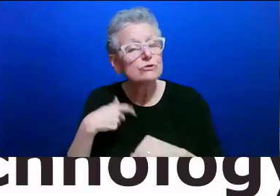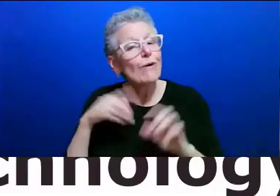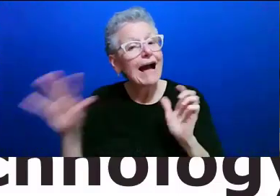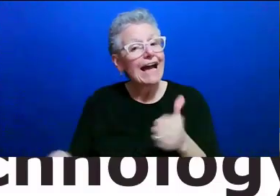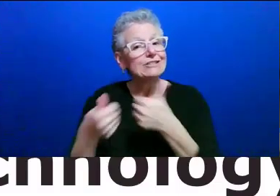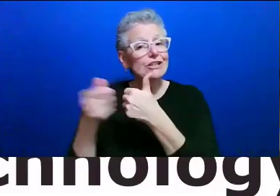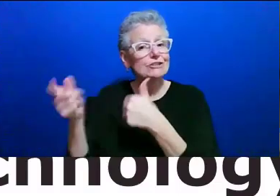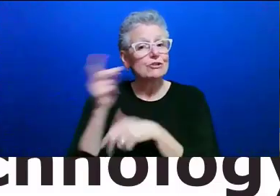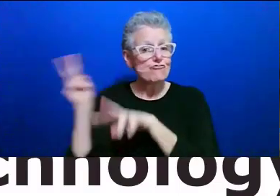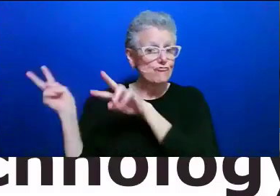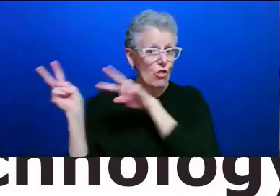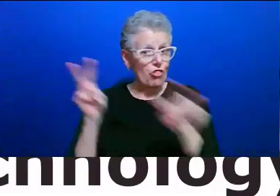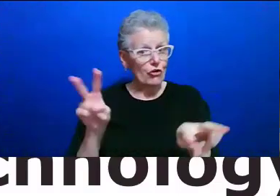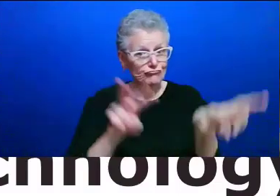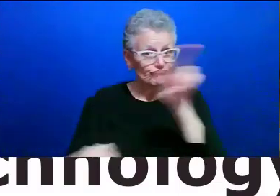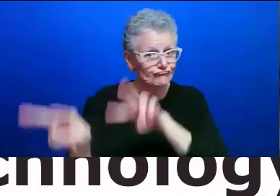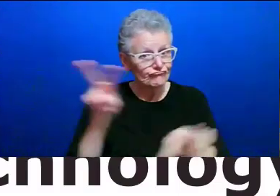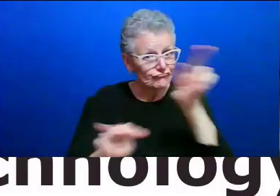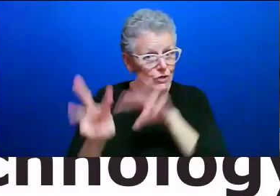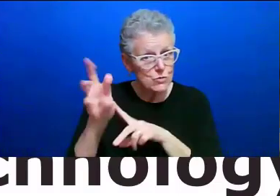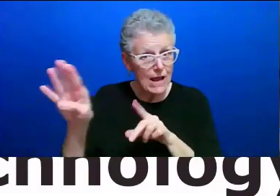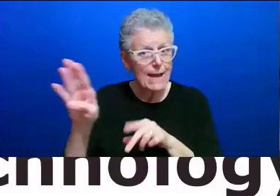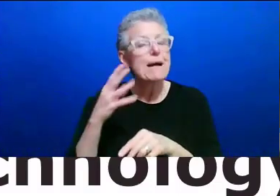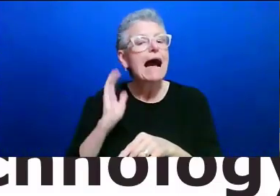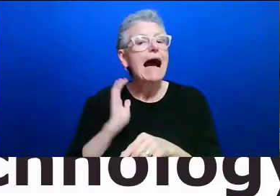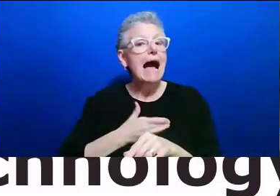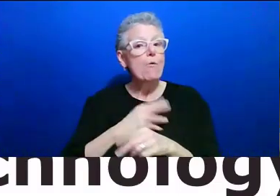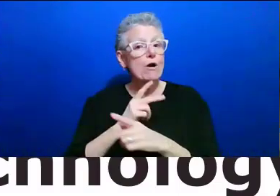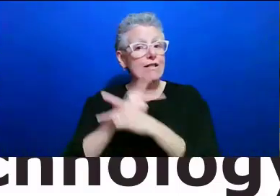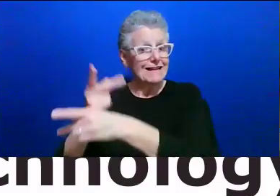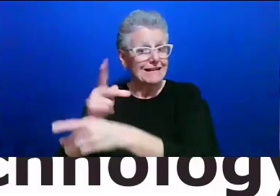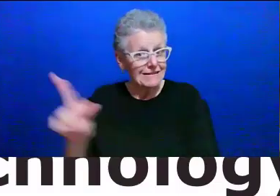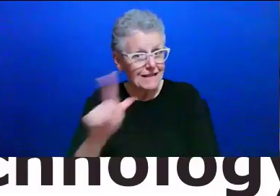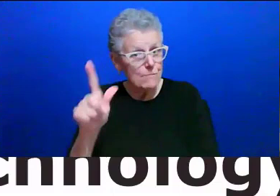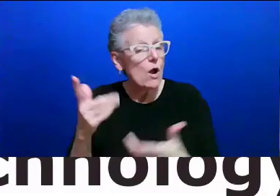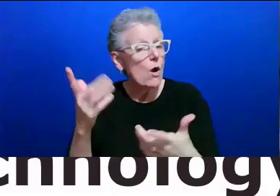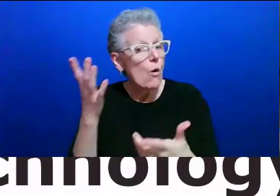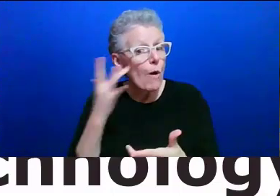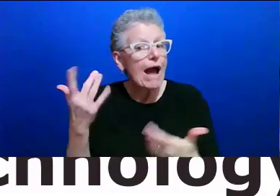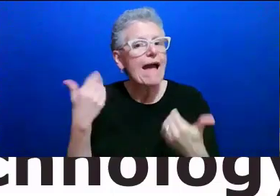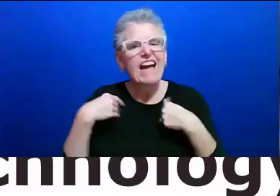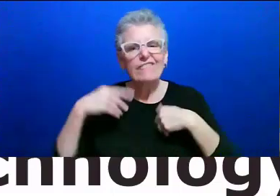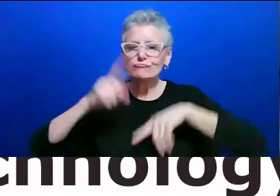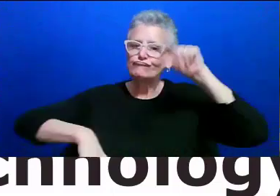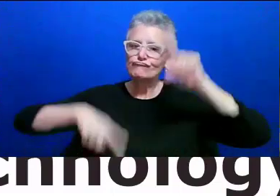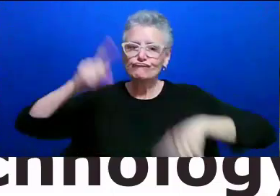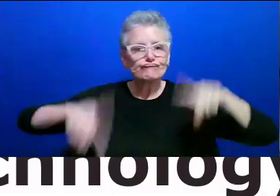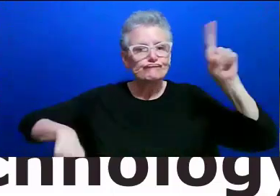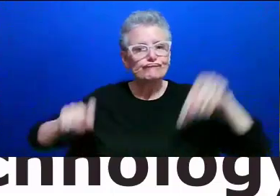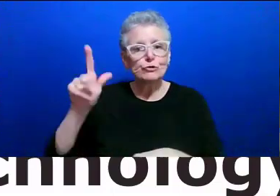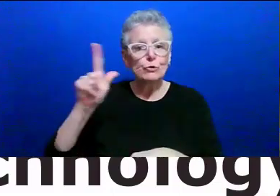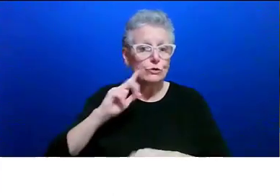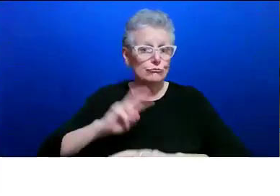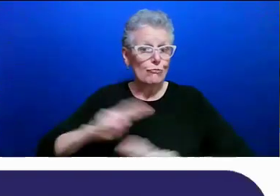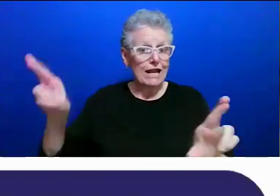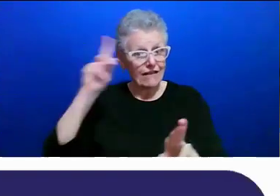look at our website, look at our lending library, because there are a variety of tools available,